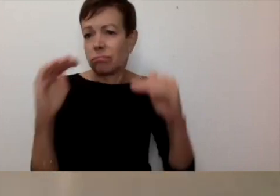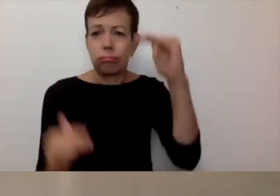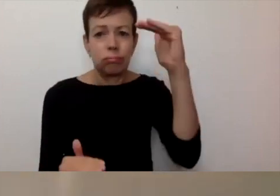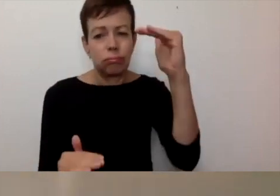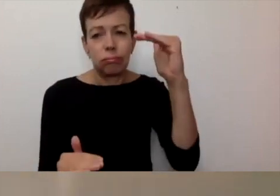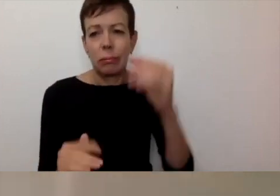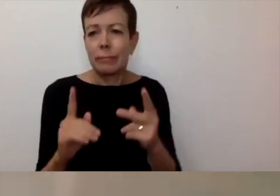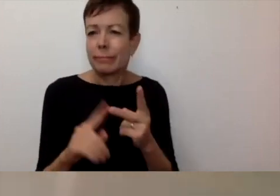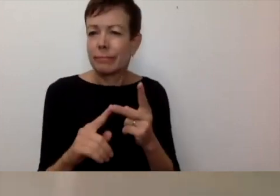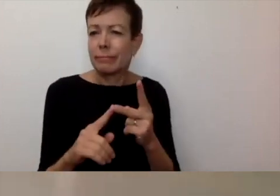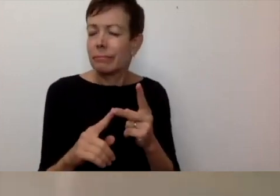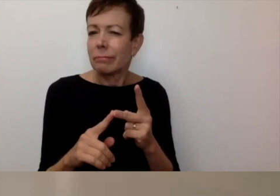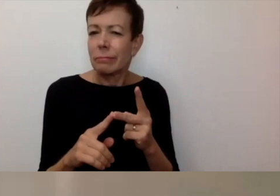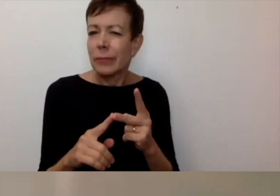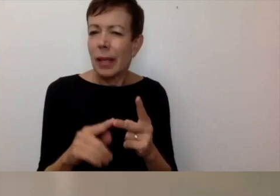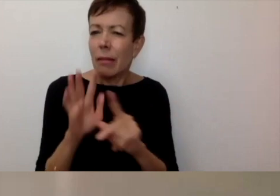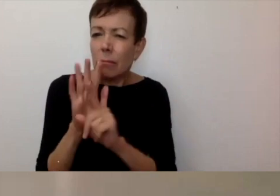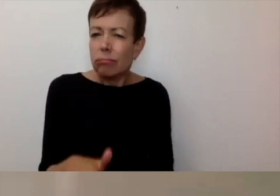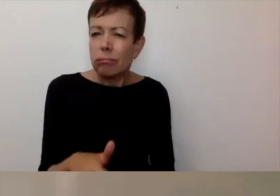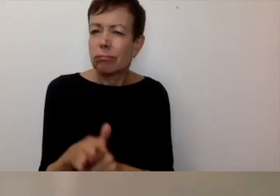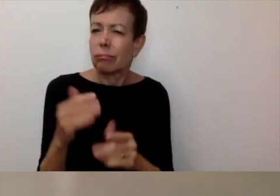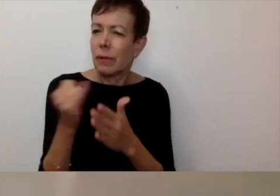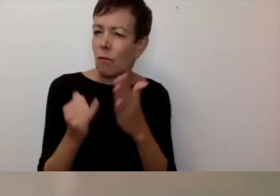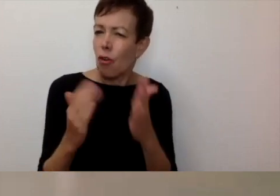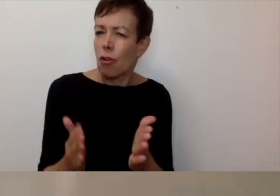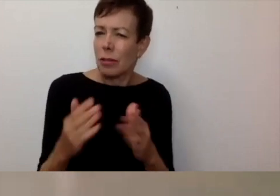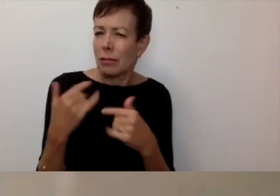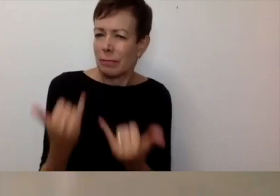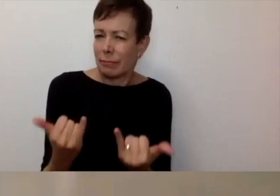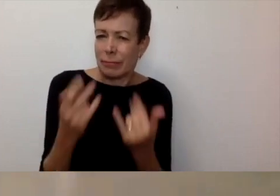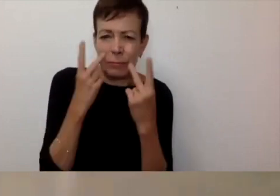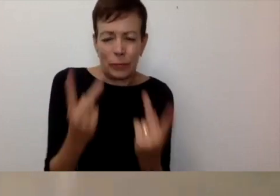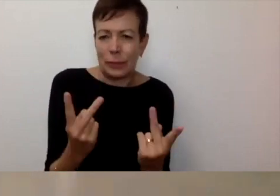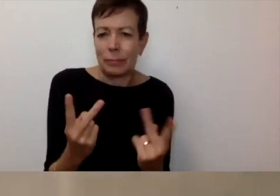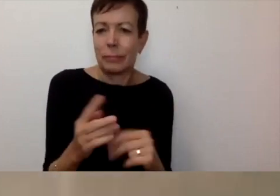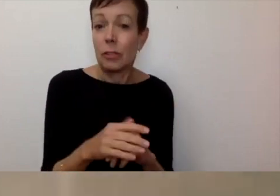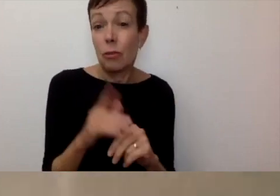in our media and everything so i encourage every one of you to visit these different